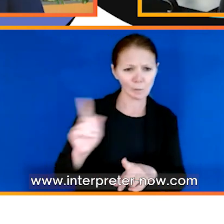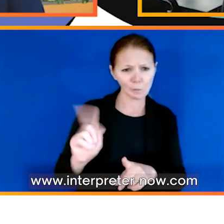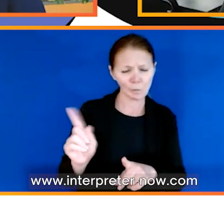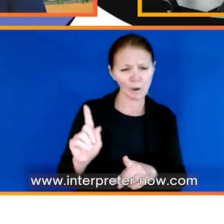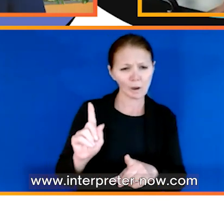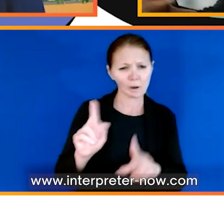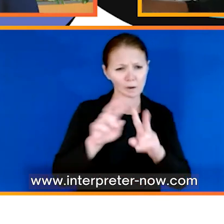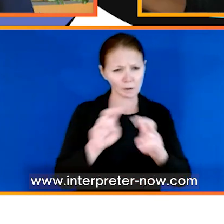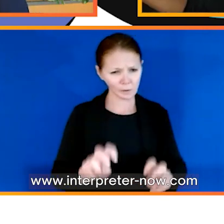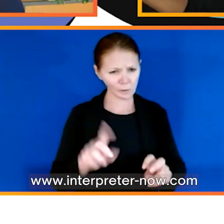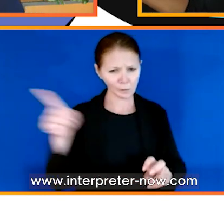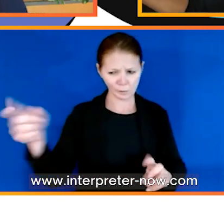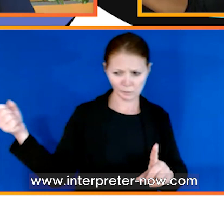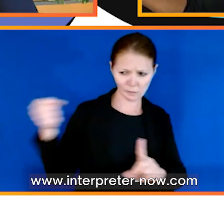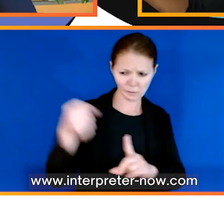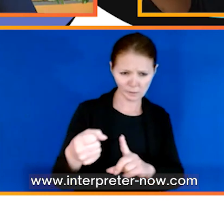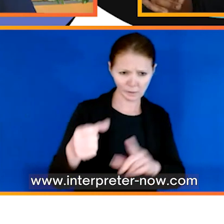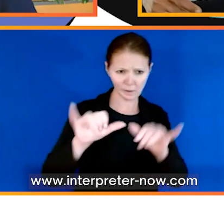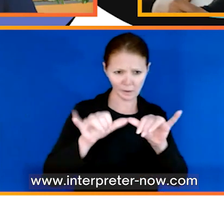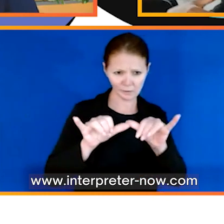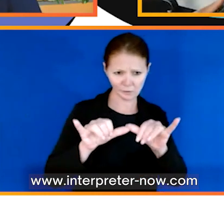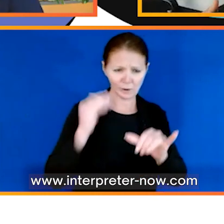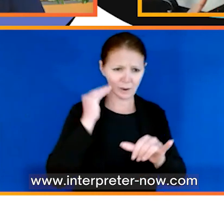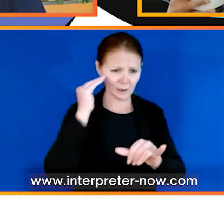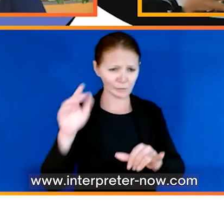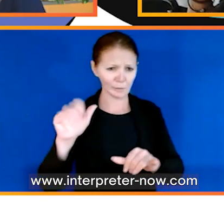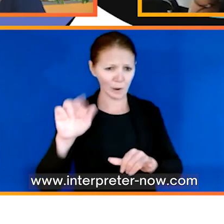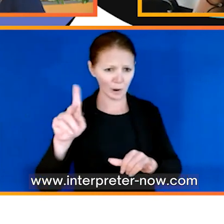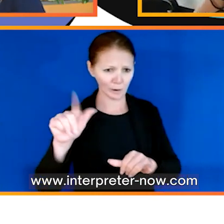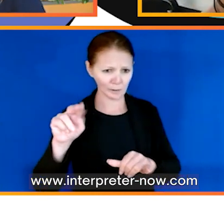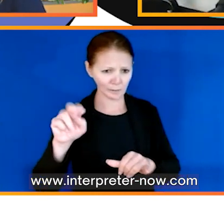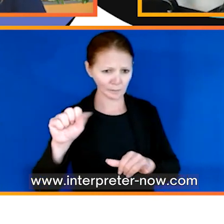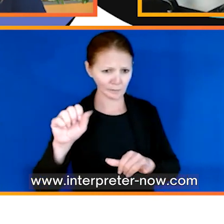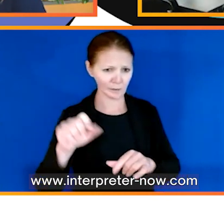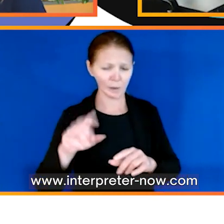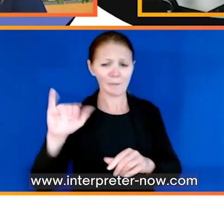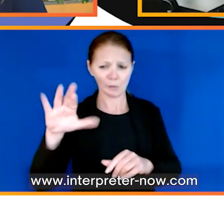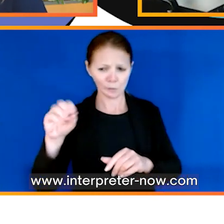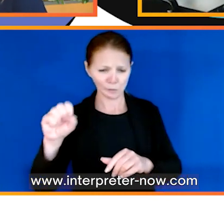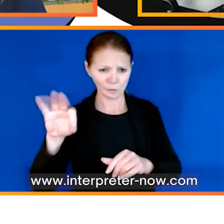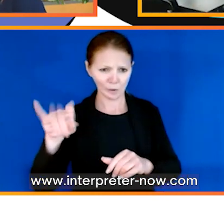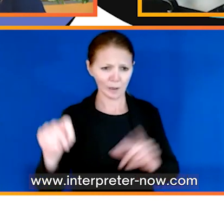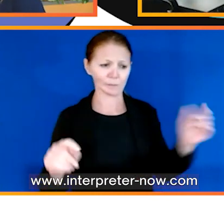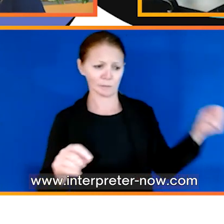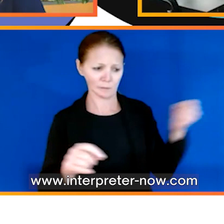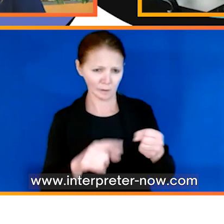or the CEO coming back from his second startup, you actually have a culture chaos happening here.